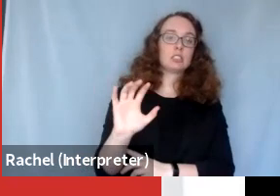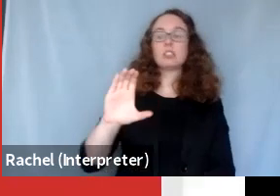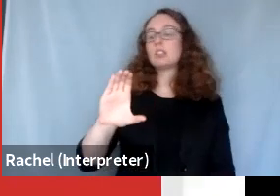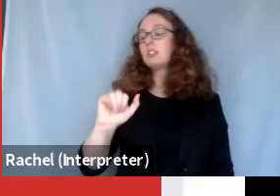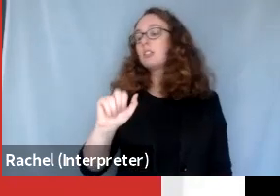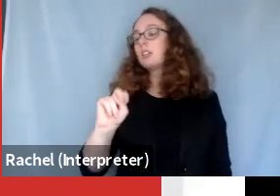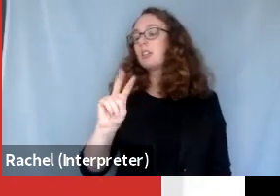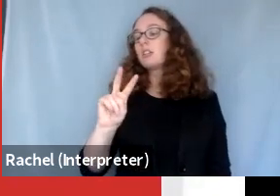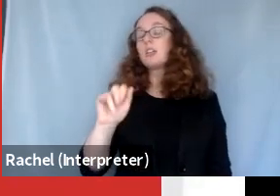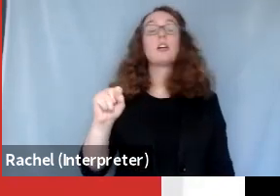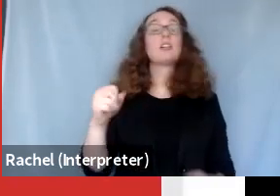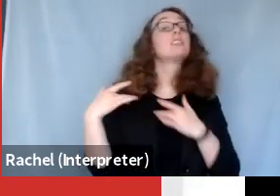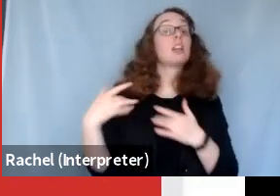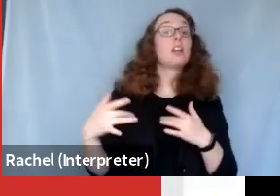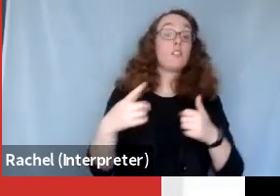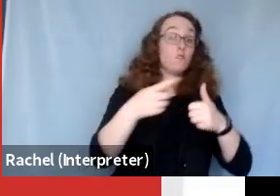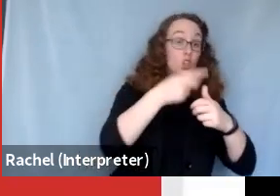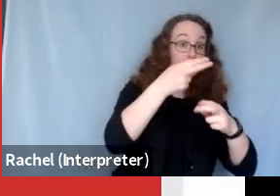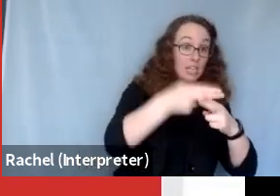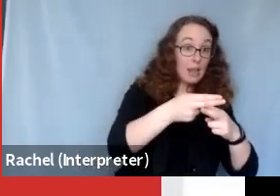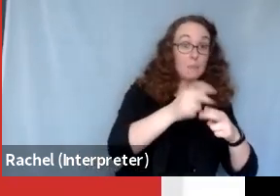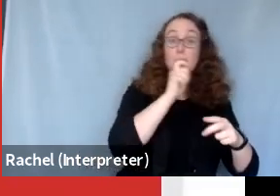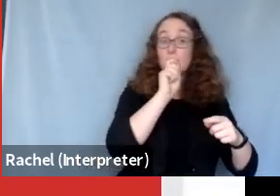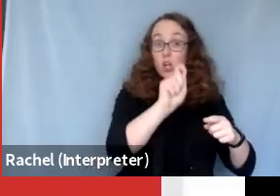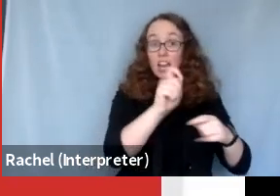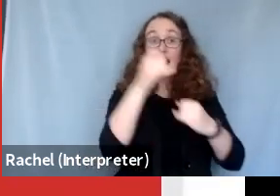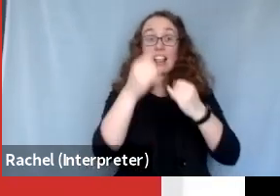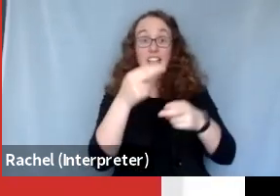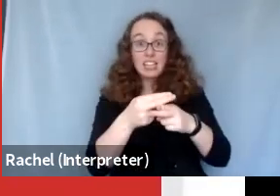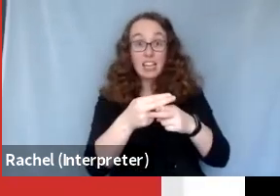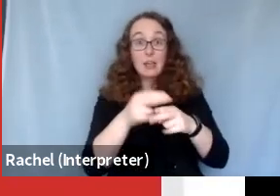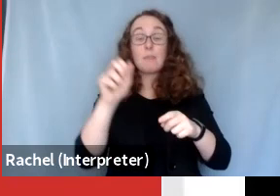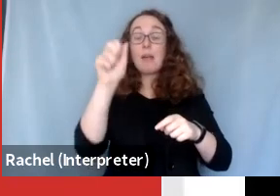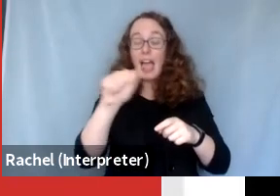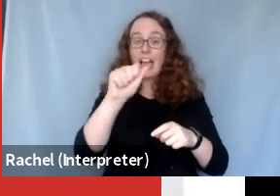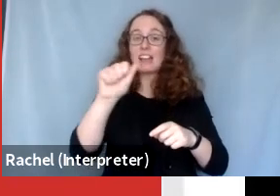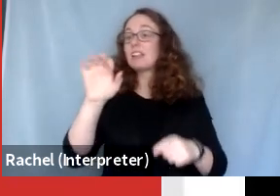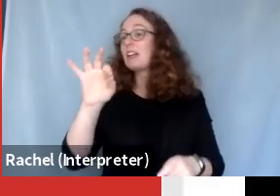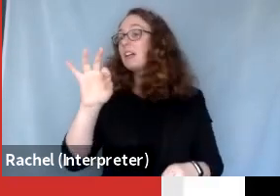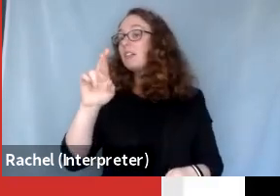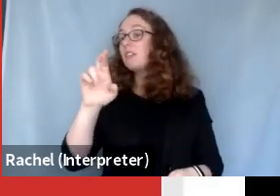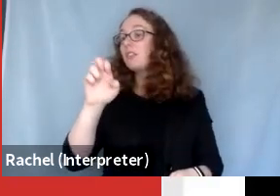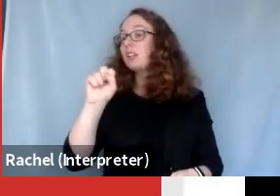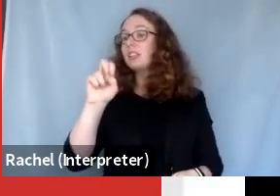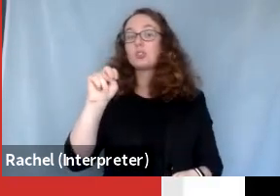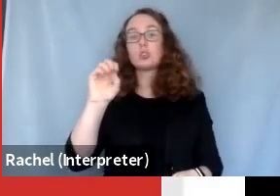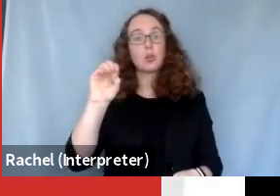period last name at fresnocitycollege.edu so that's good information to know if you need to email them.